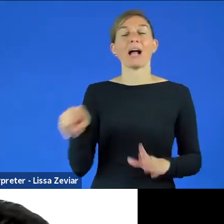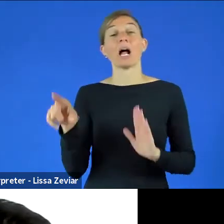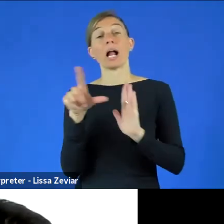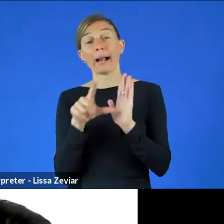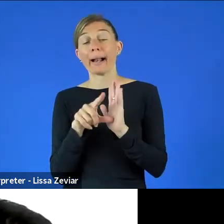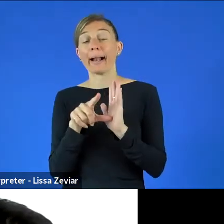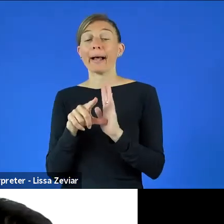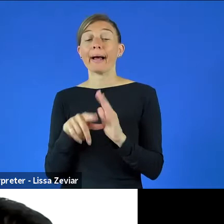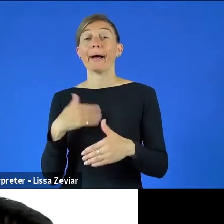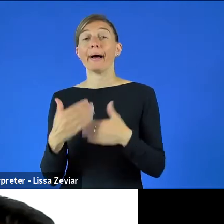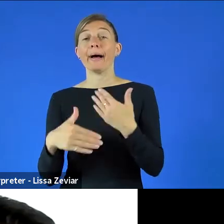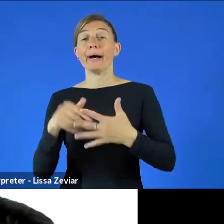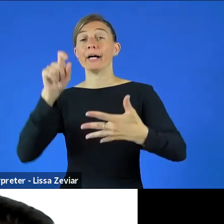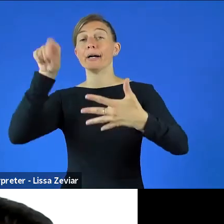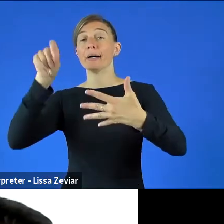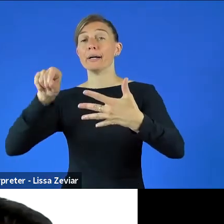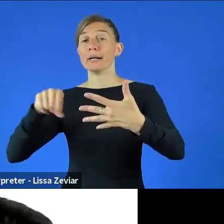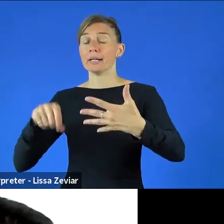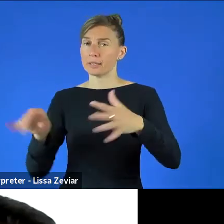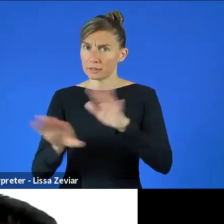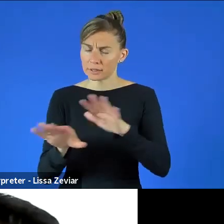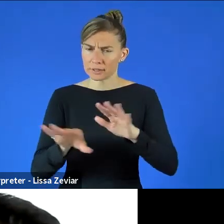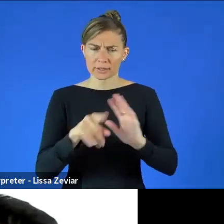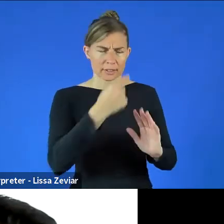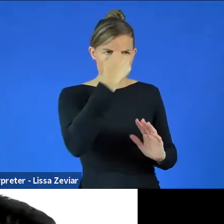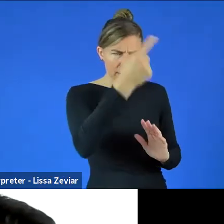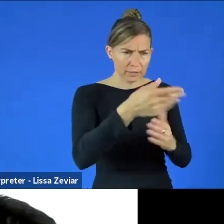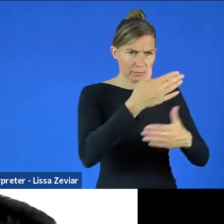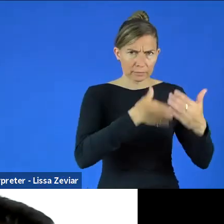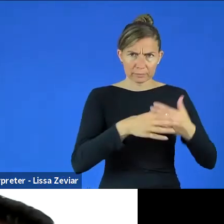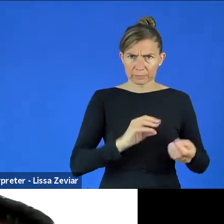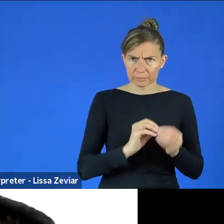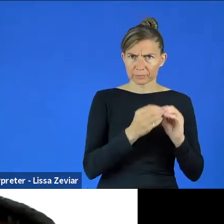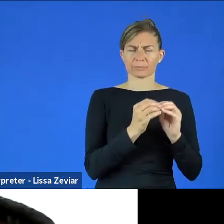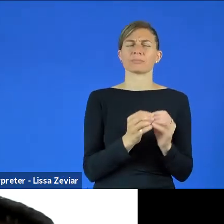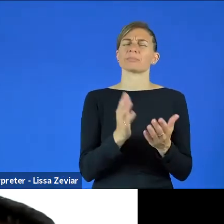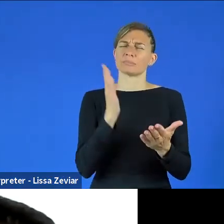but it is also that we achieve real accessibility, so to say.